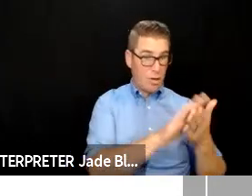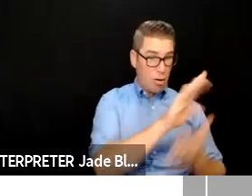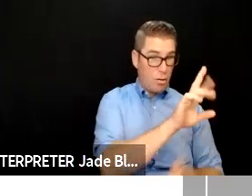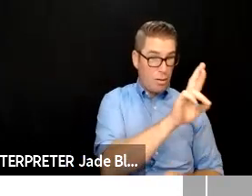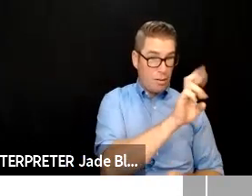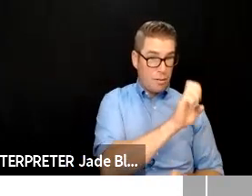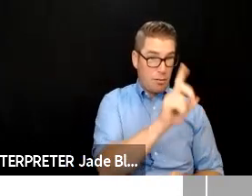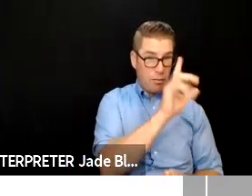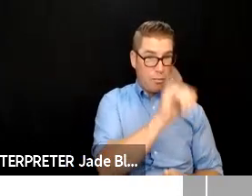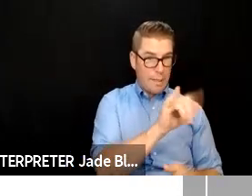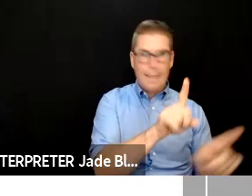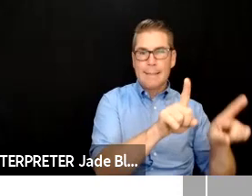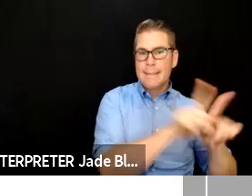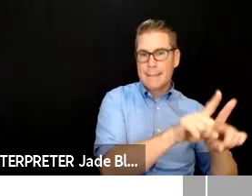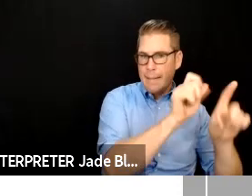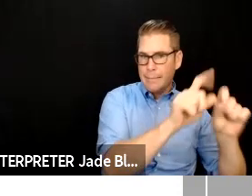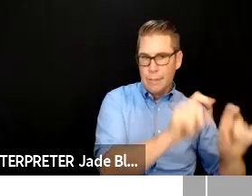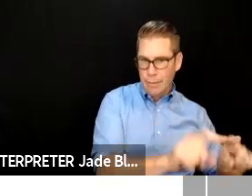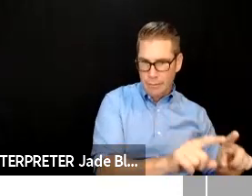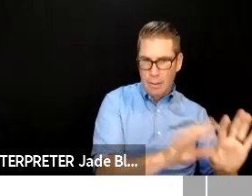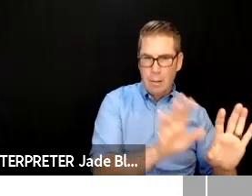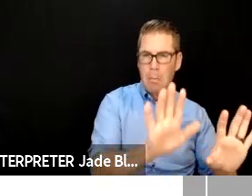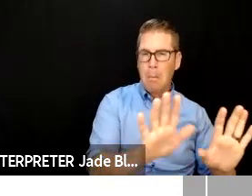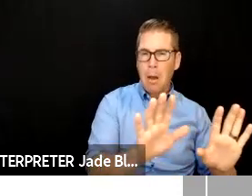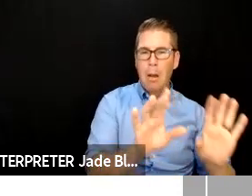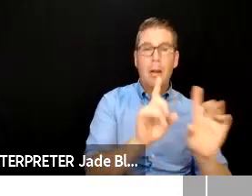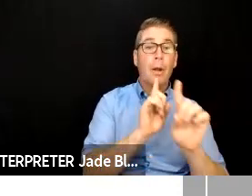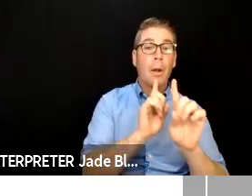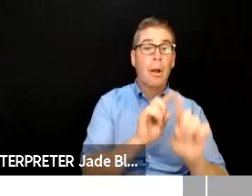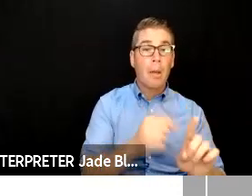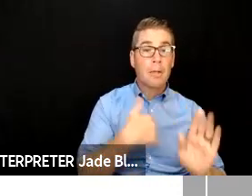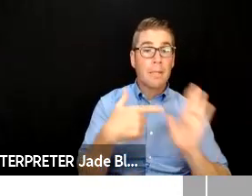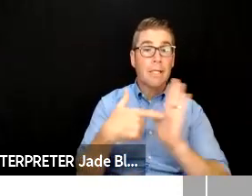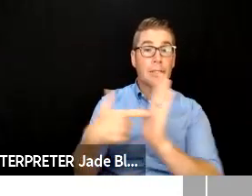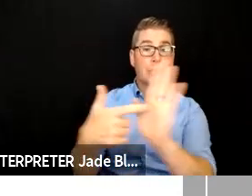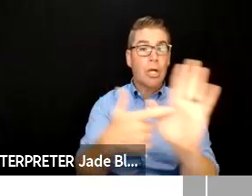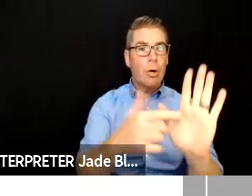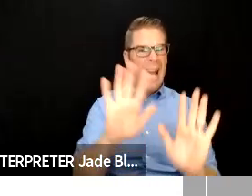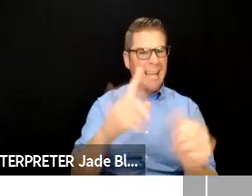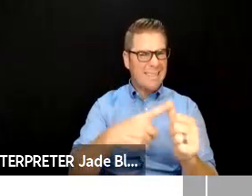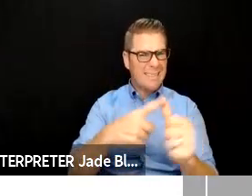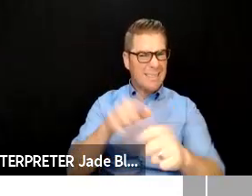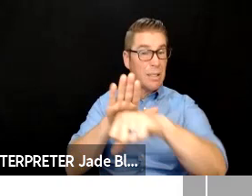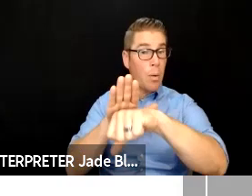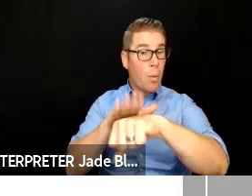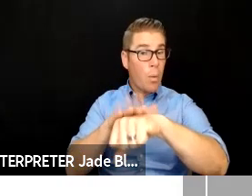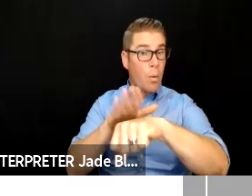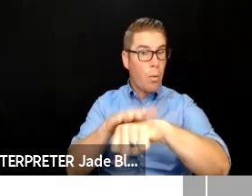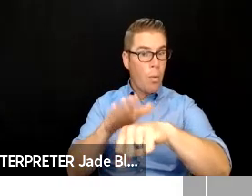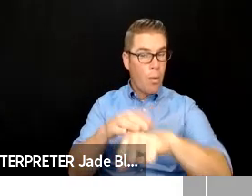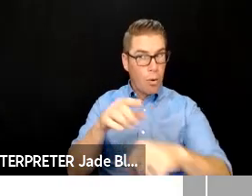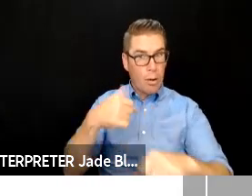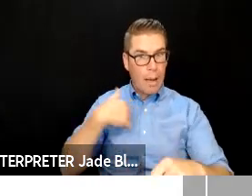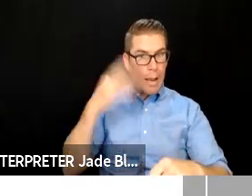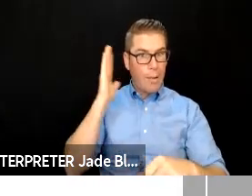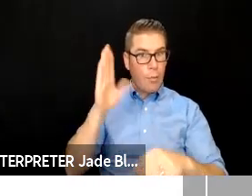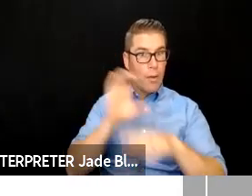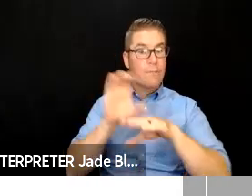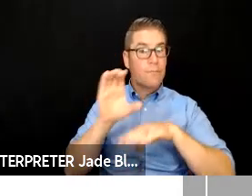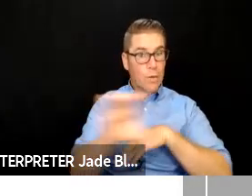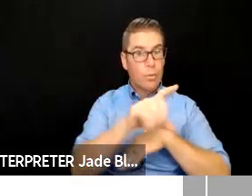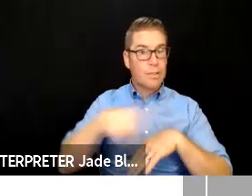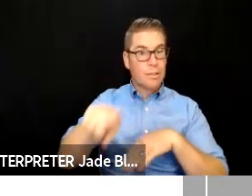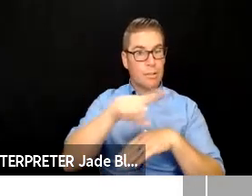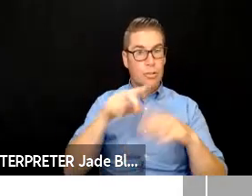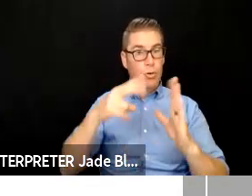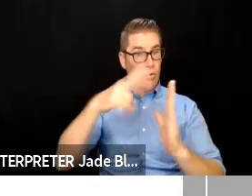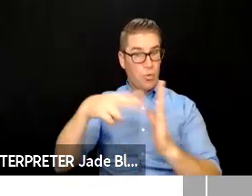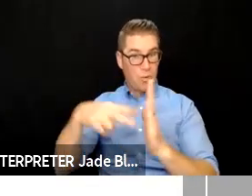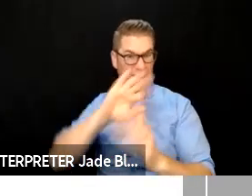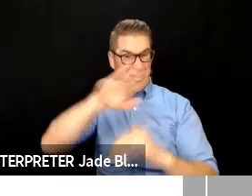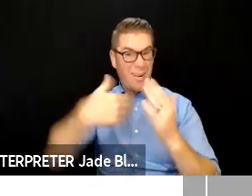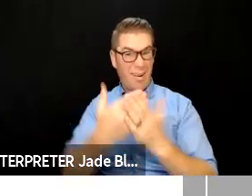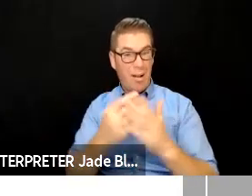Sally Potter: And before I show you the student comments. I am going to warn you I will make you read all of them and give you enough time to read through all of them, but they're pretty tough to read